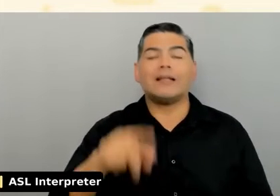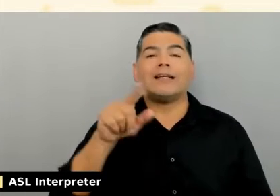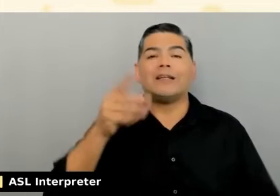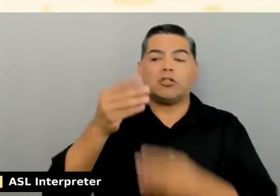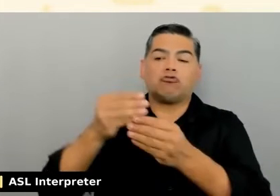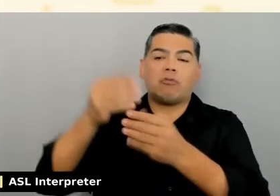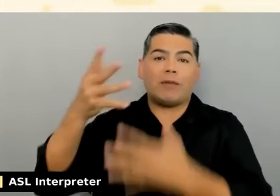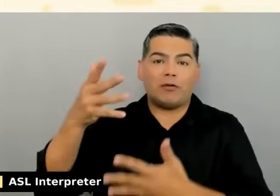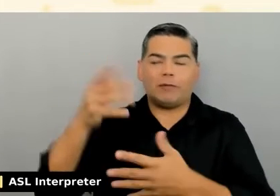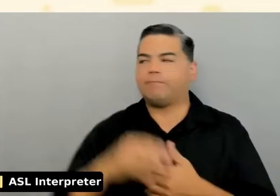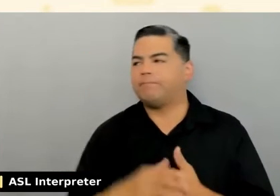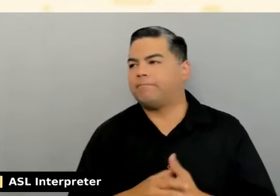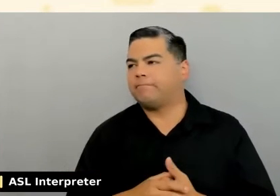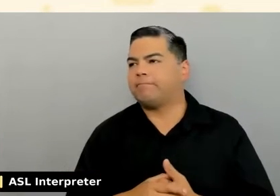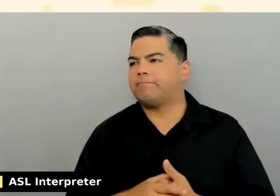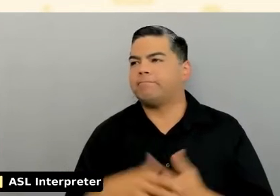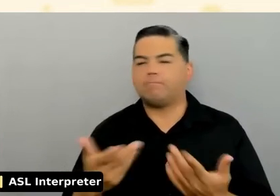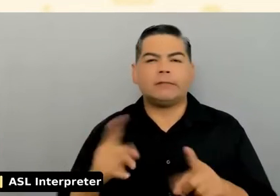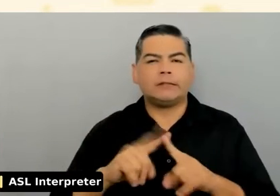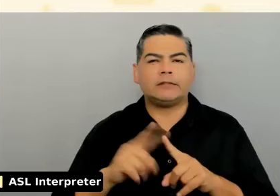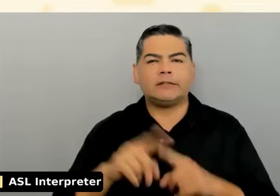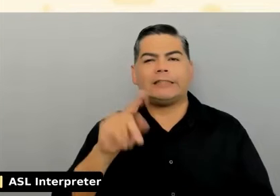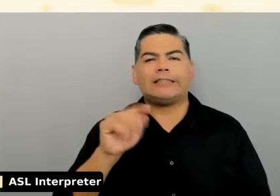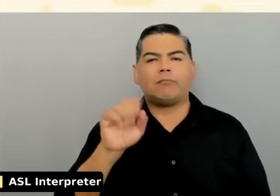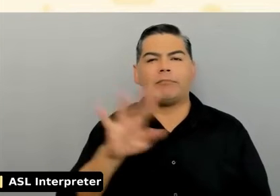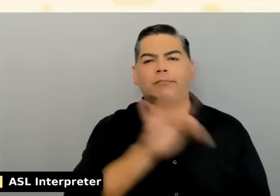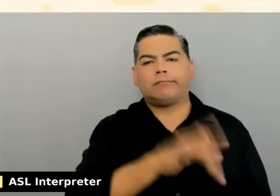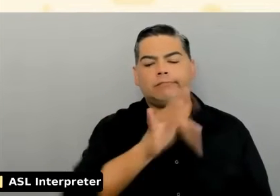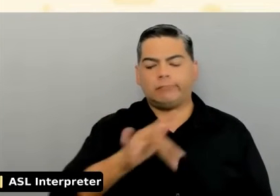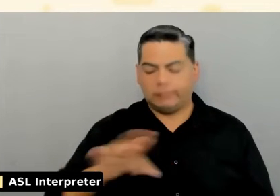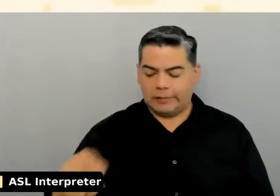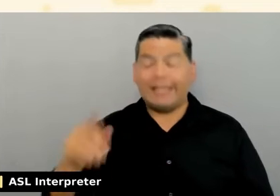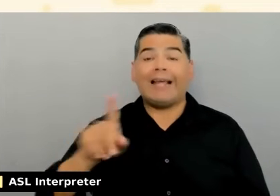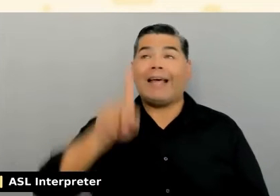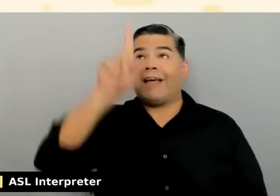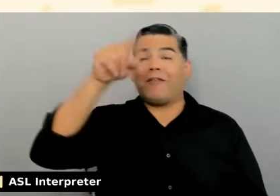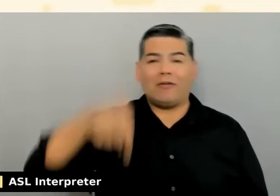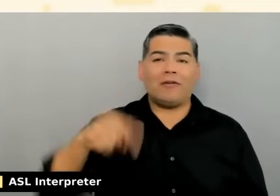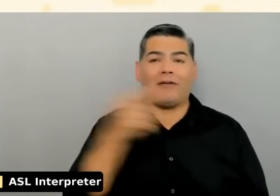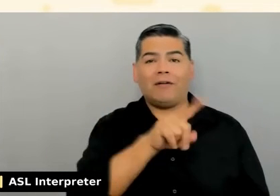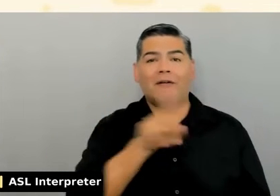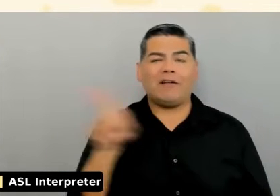You can tab to them and use the arrow keys to traverse through the options.